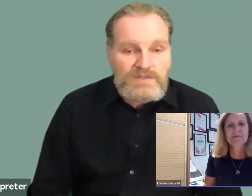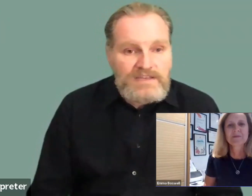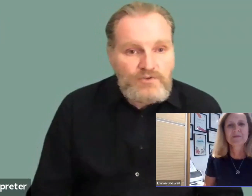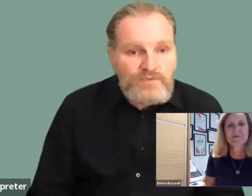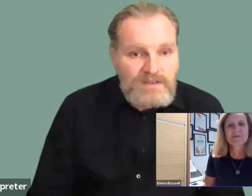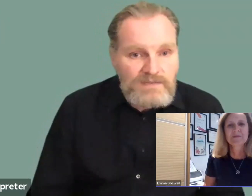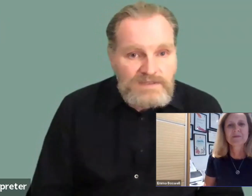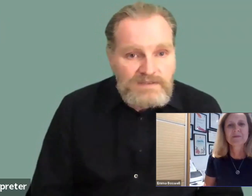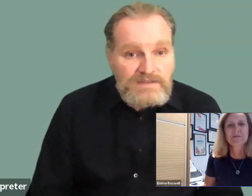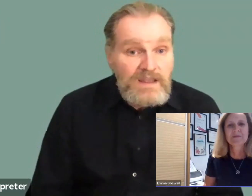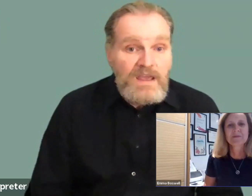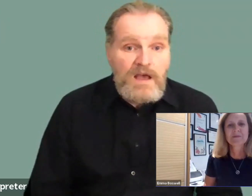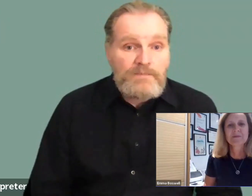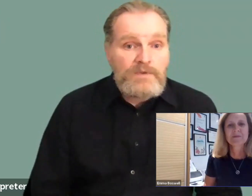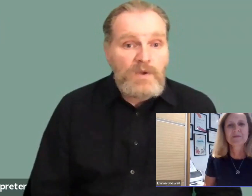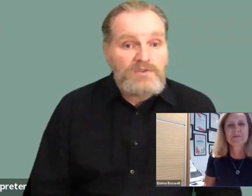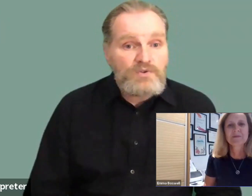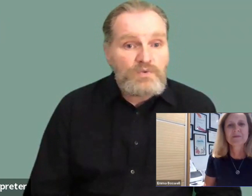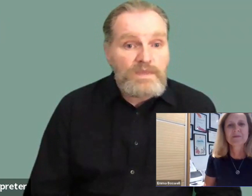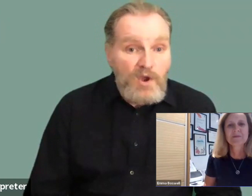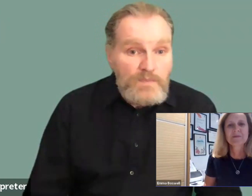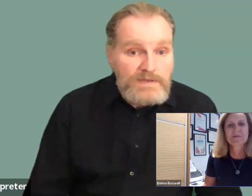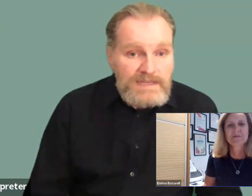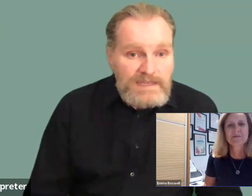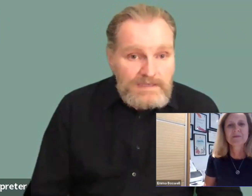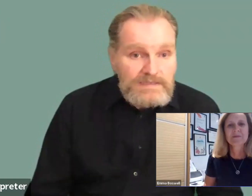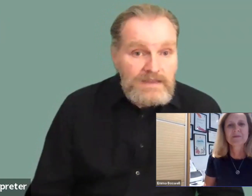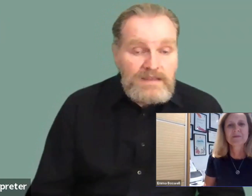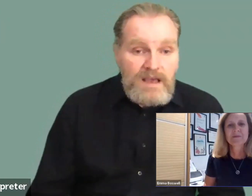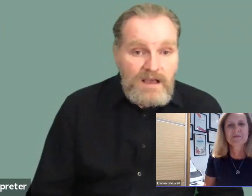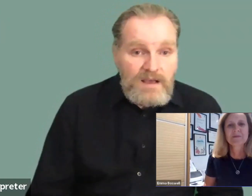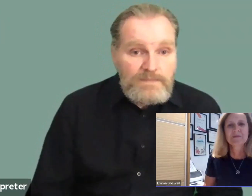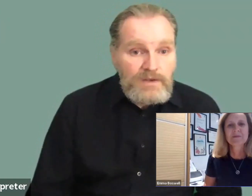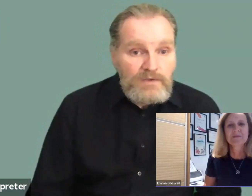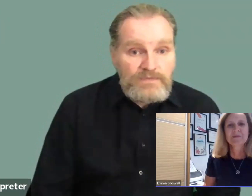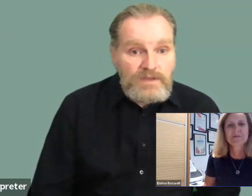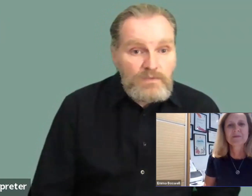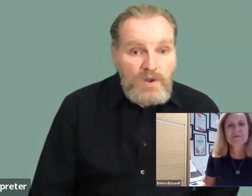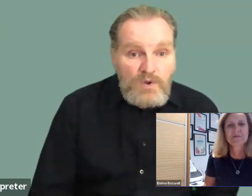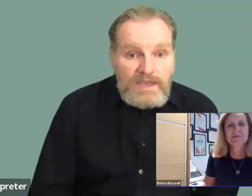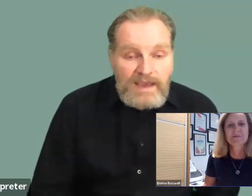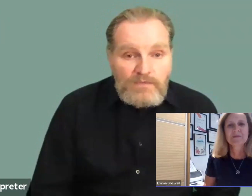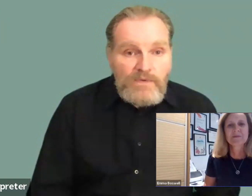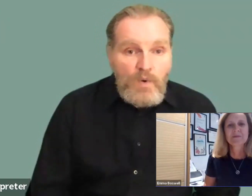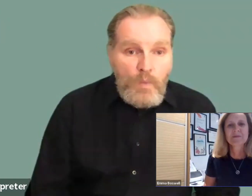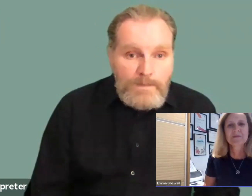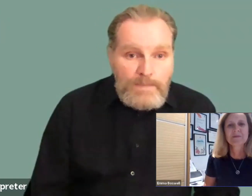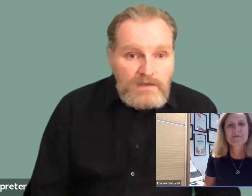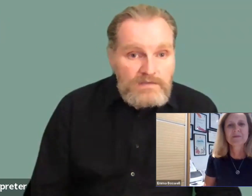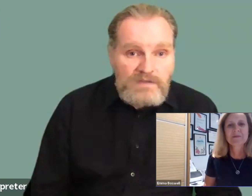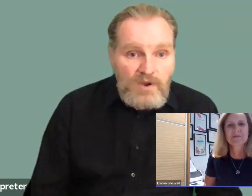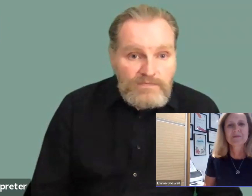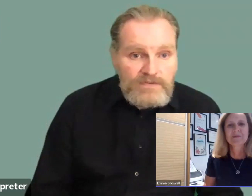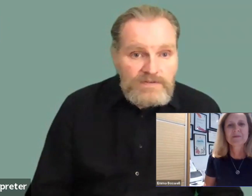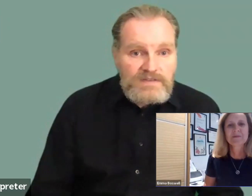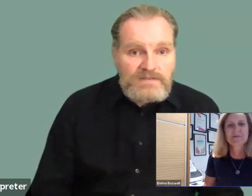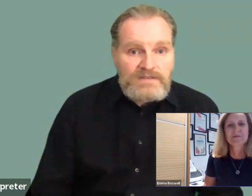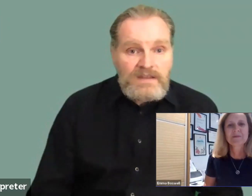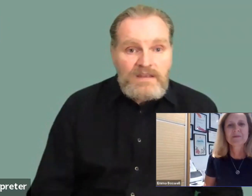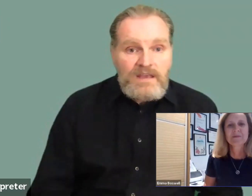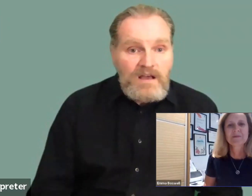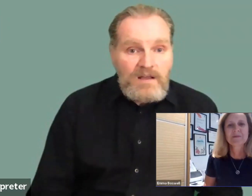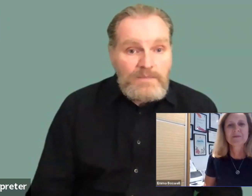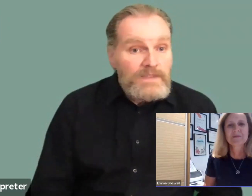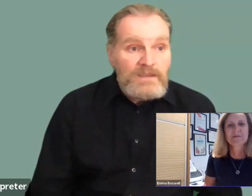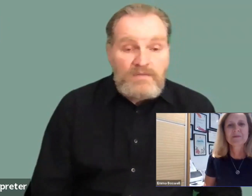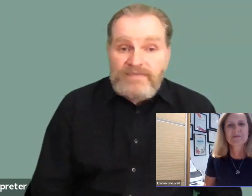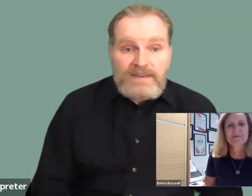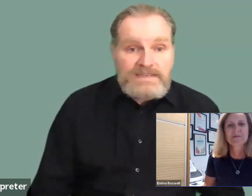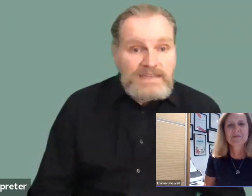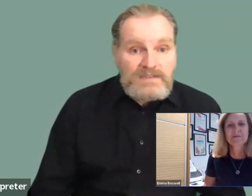the statutory services, going to the open days, looking out for webinars and conferences, finding